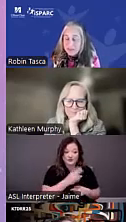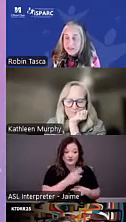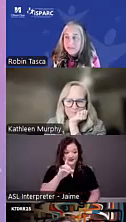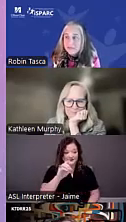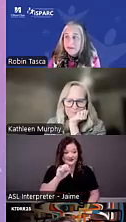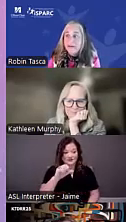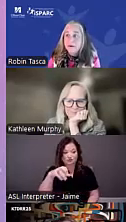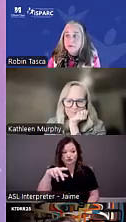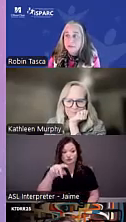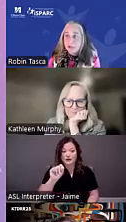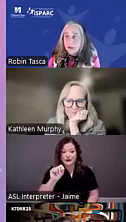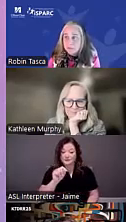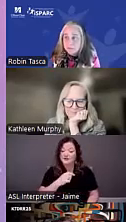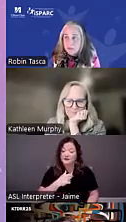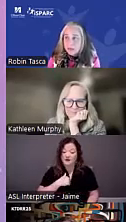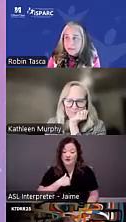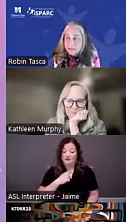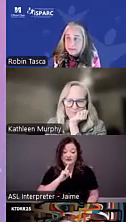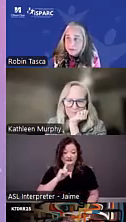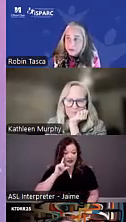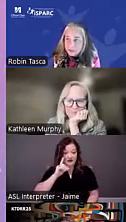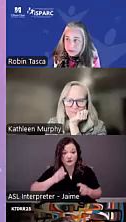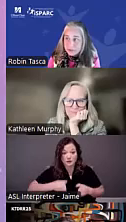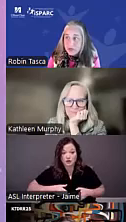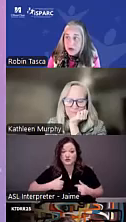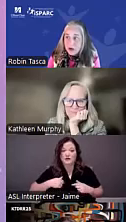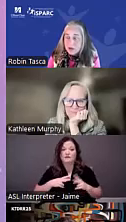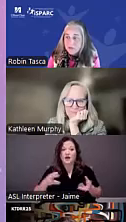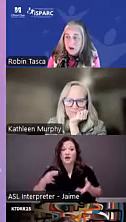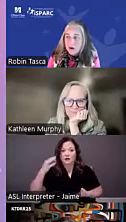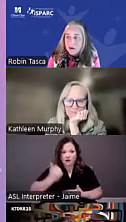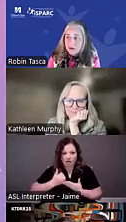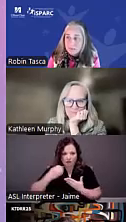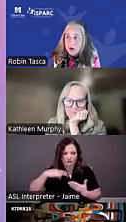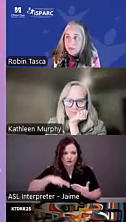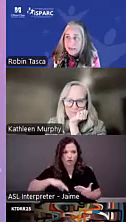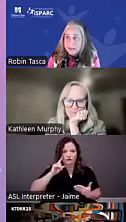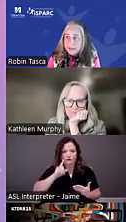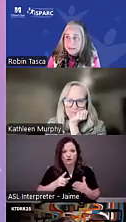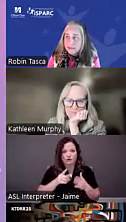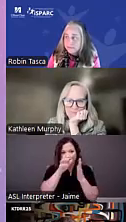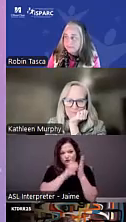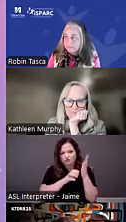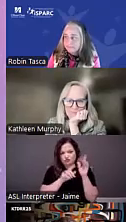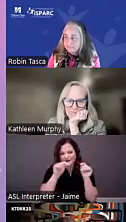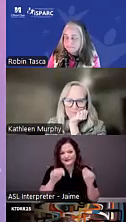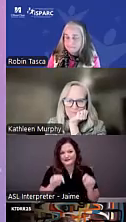I find it very helpful so that I can get the transcript of our podcast.